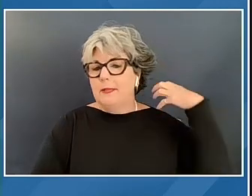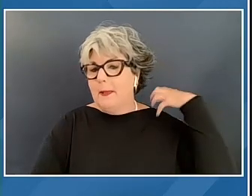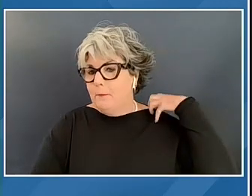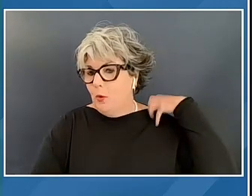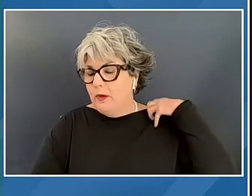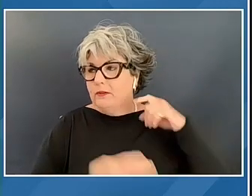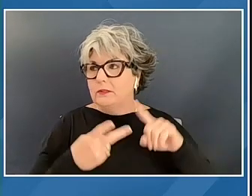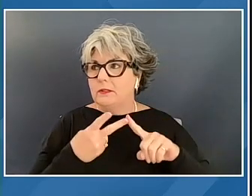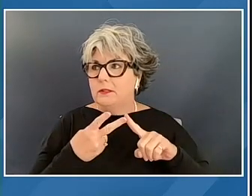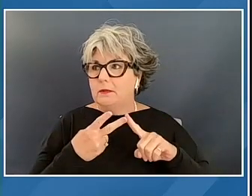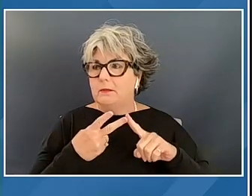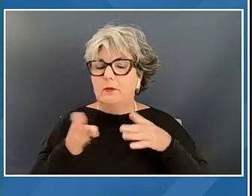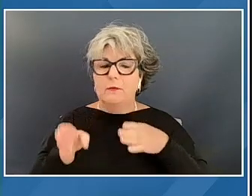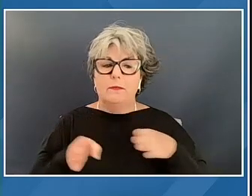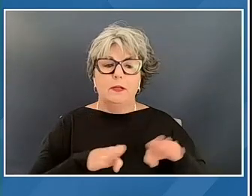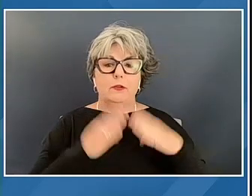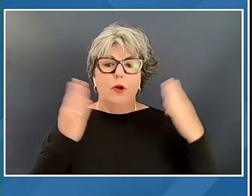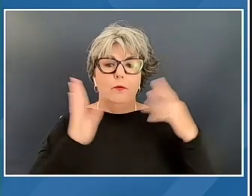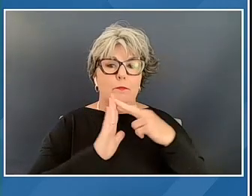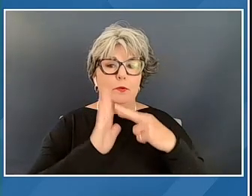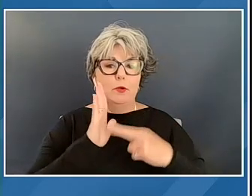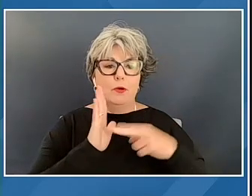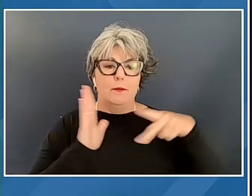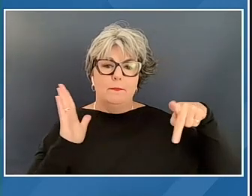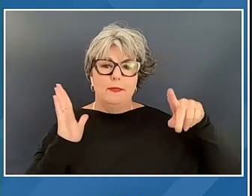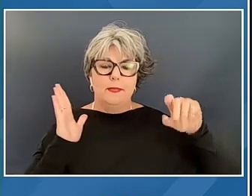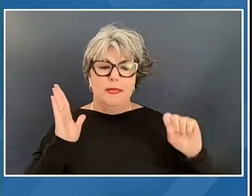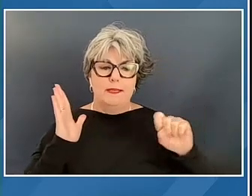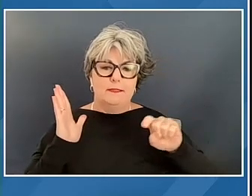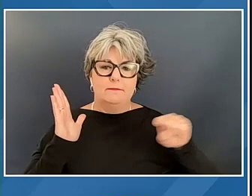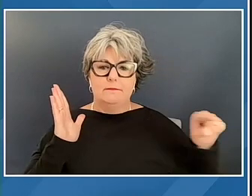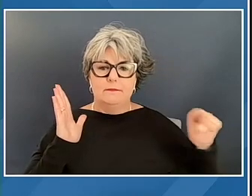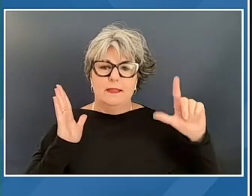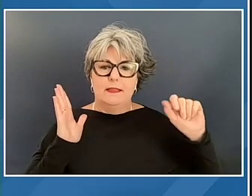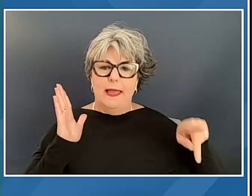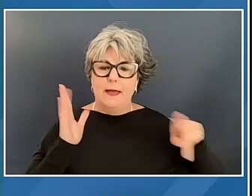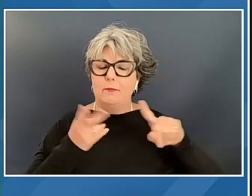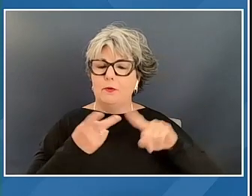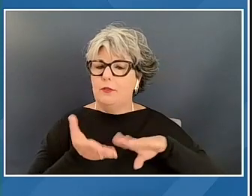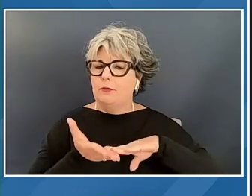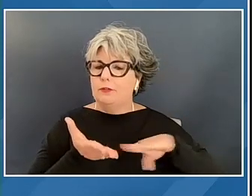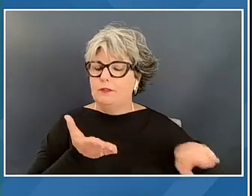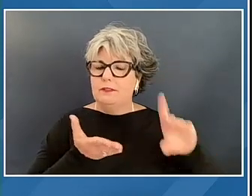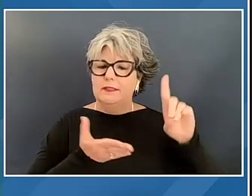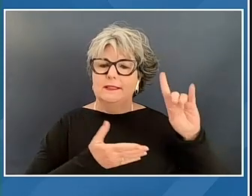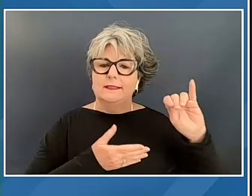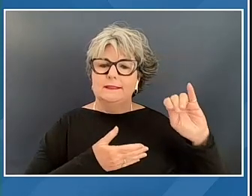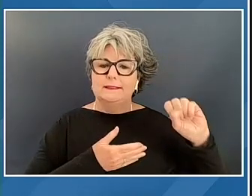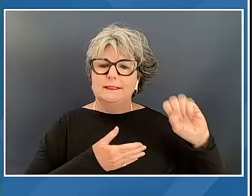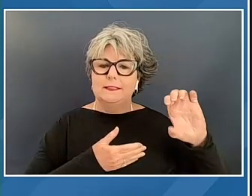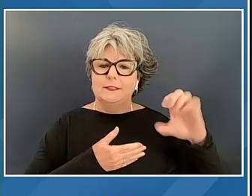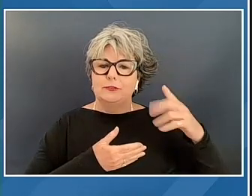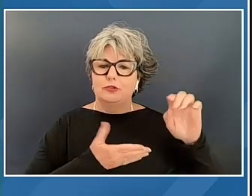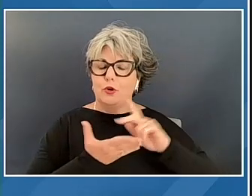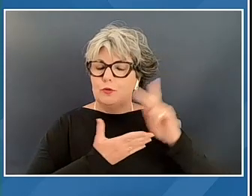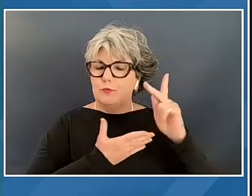planning on opening up regulations on PSLF or the other discharge programs here. Even with those limitations, we think there are a lot of exciting and